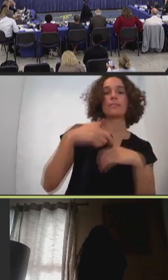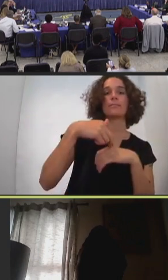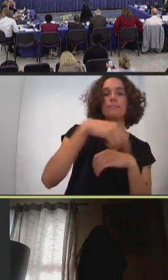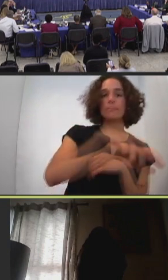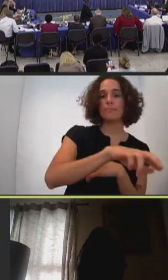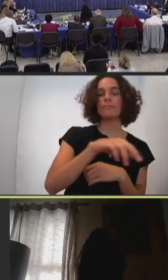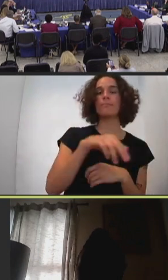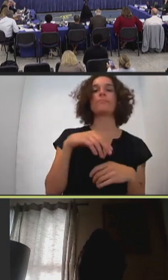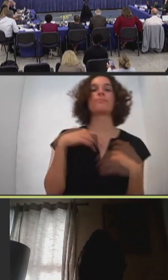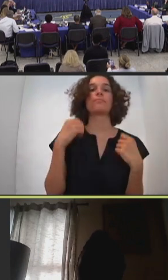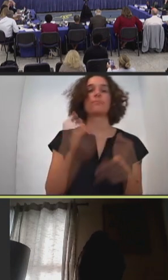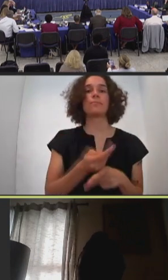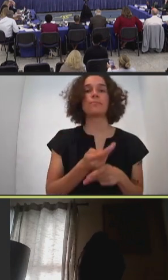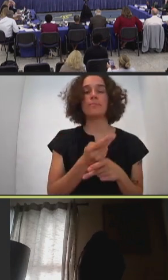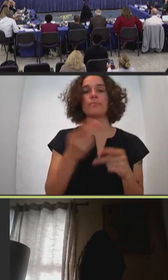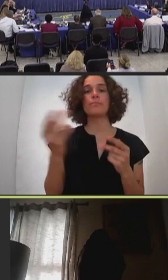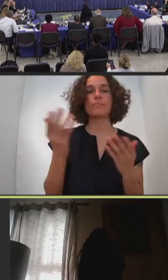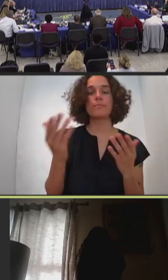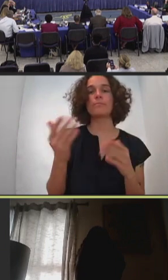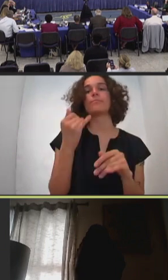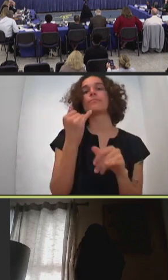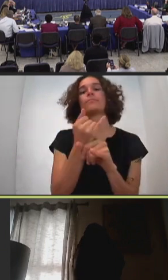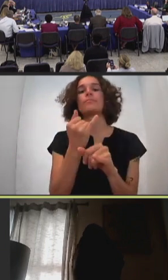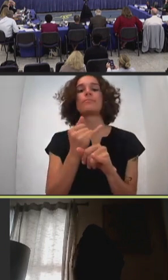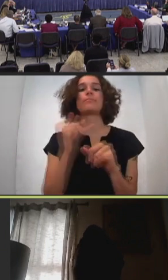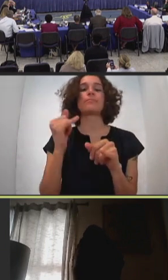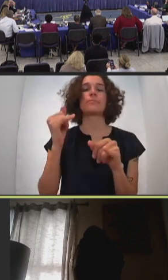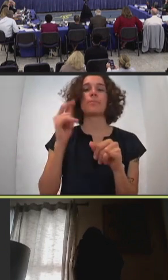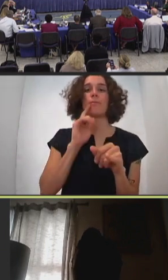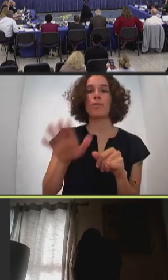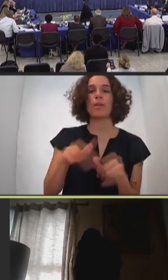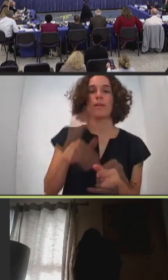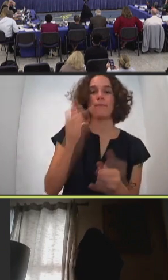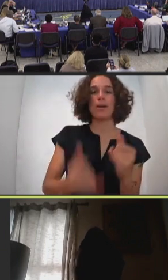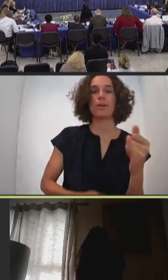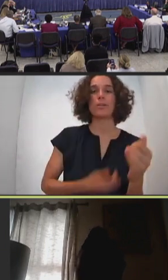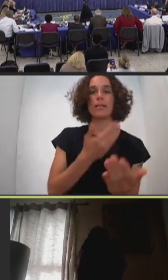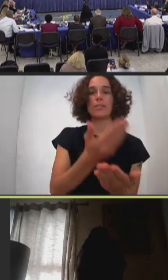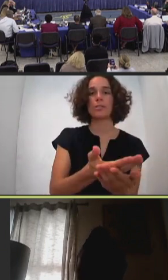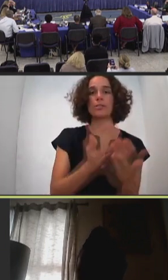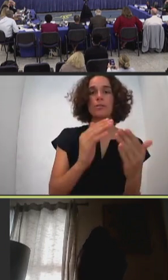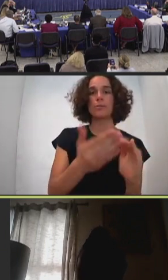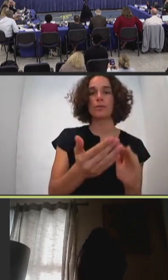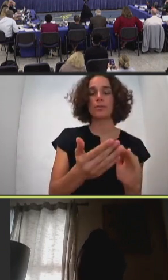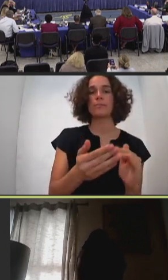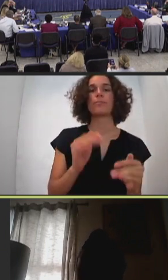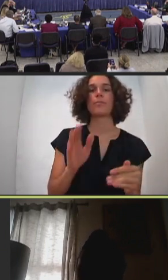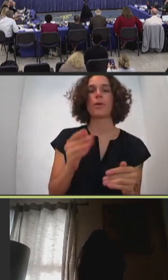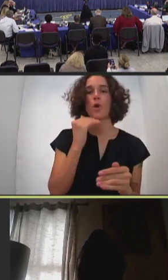services and facilities at the final destinations and destination communities.